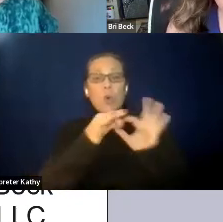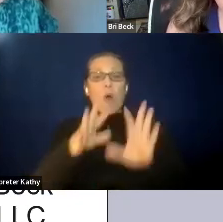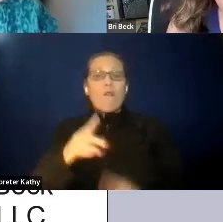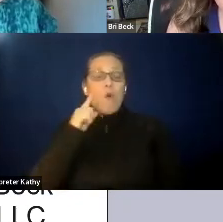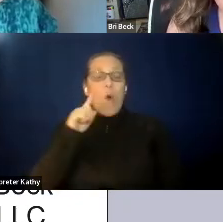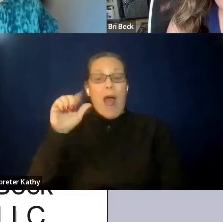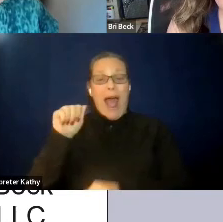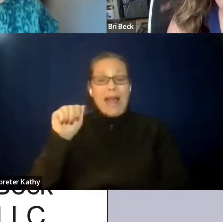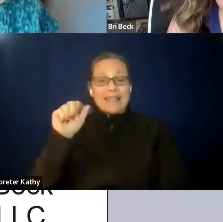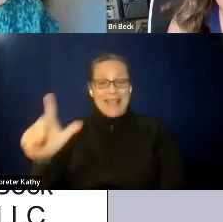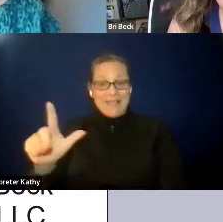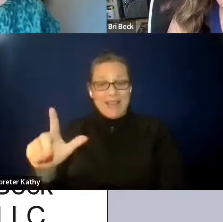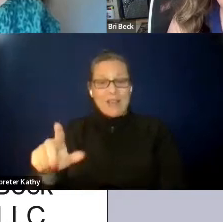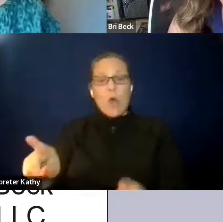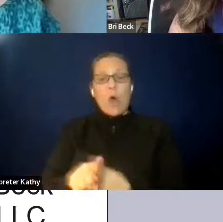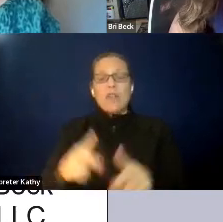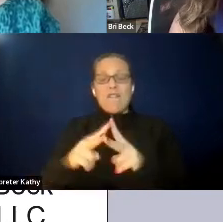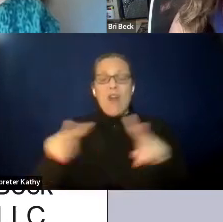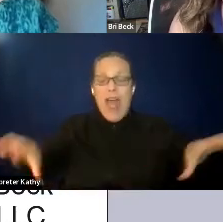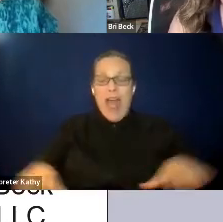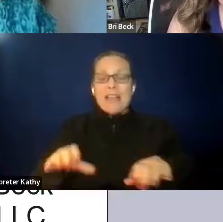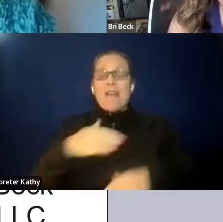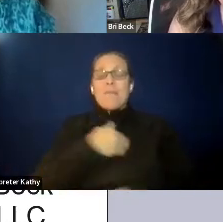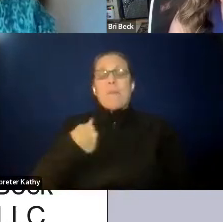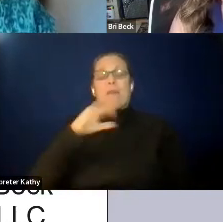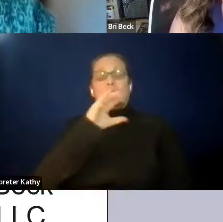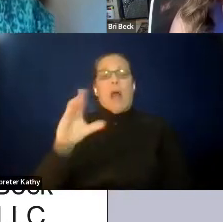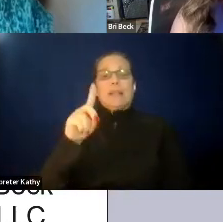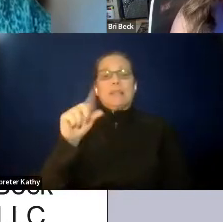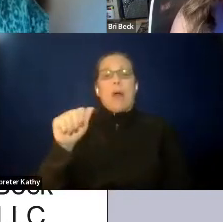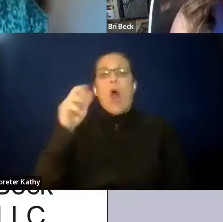Counseling and Consulting LLC. She's